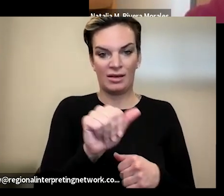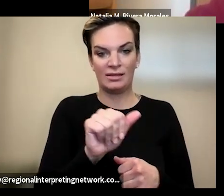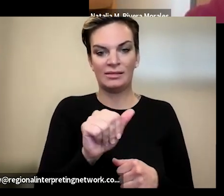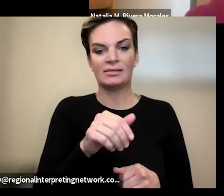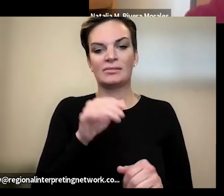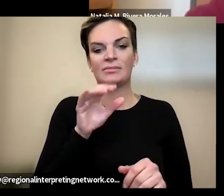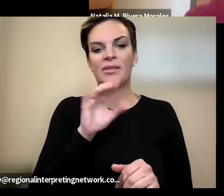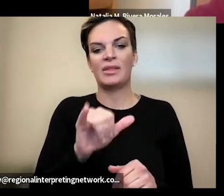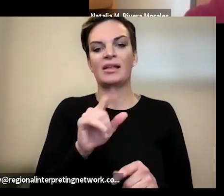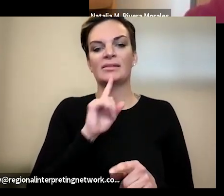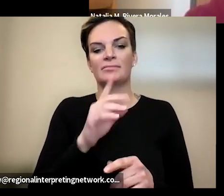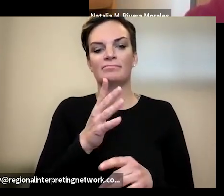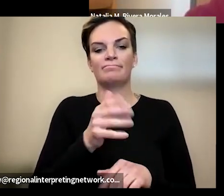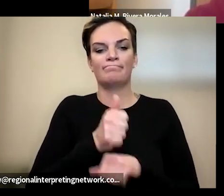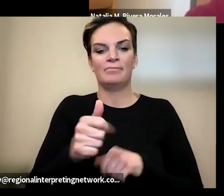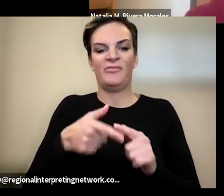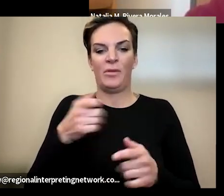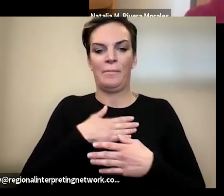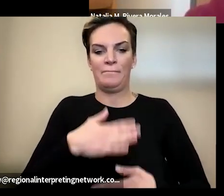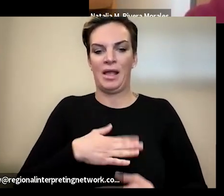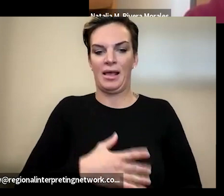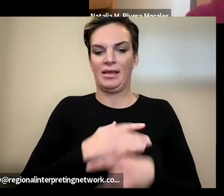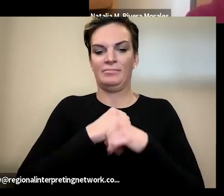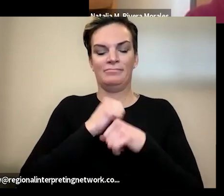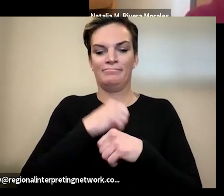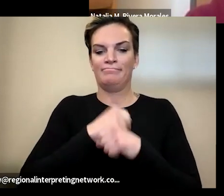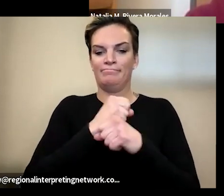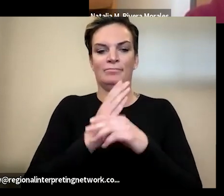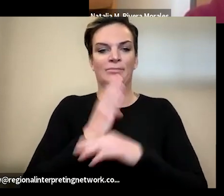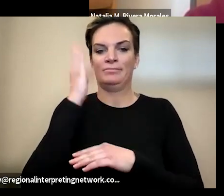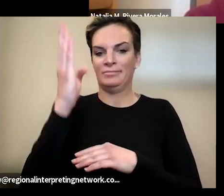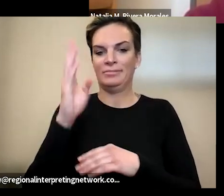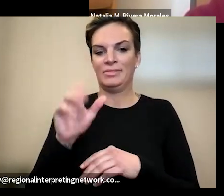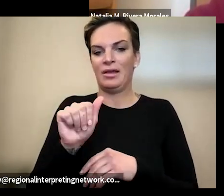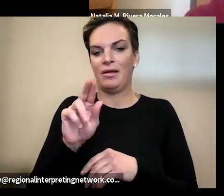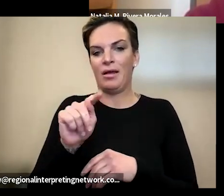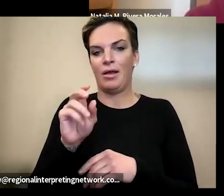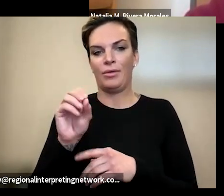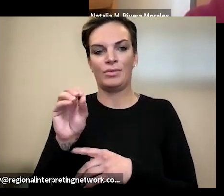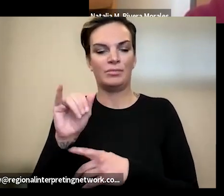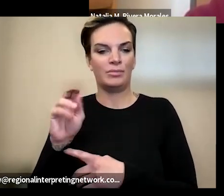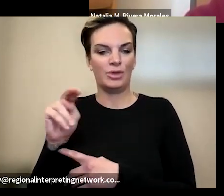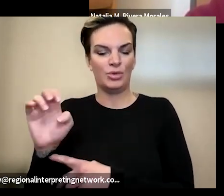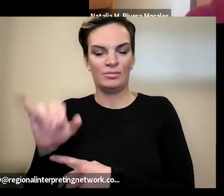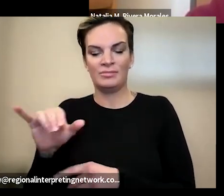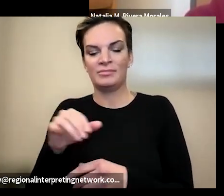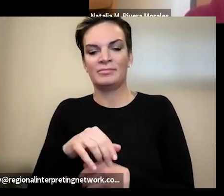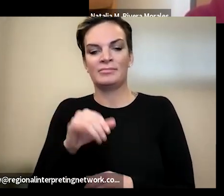in the autoimmune category when that happens. I wasn't a kid exactly, but I was 26. I had been a